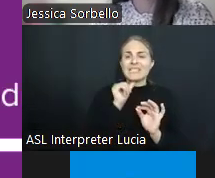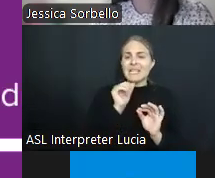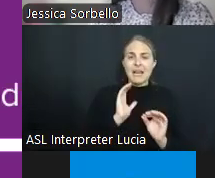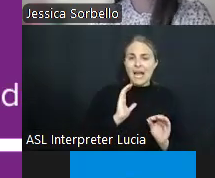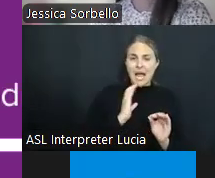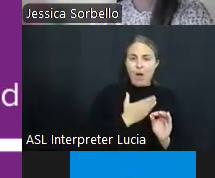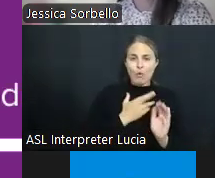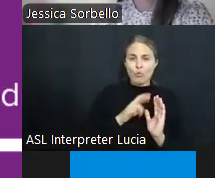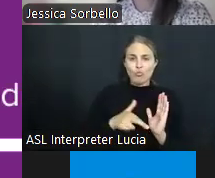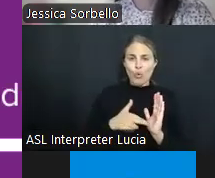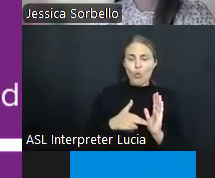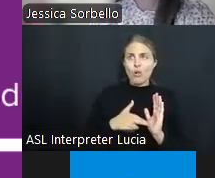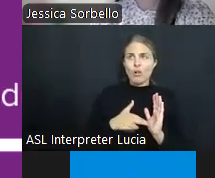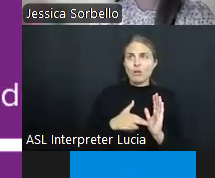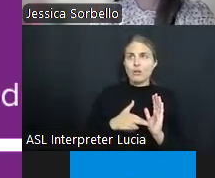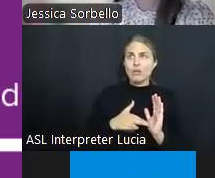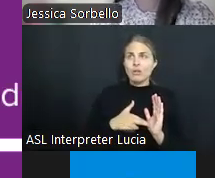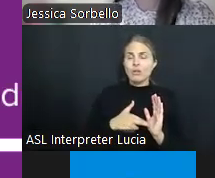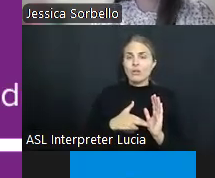use if somebody is using and they refer to themselves as an